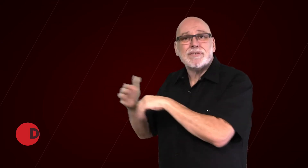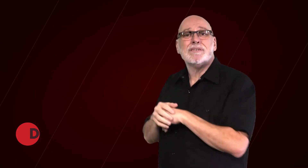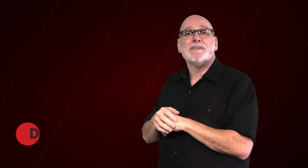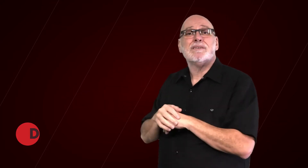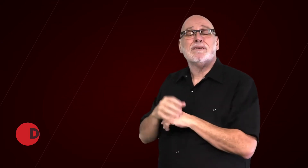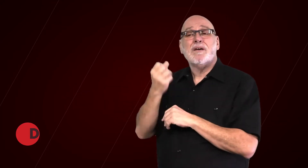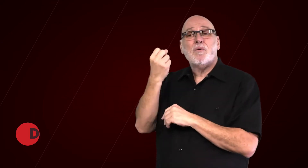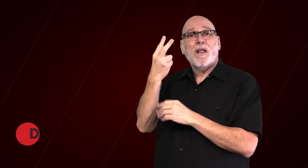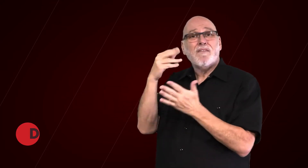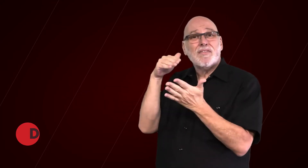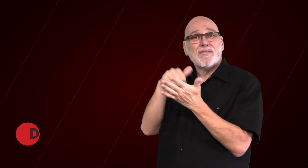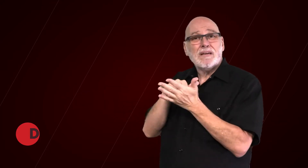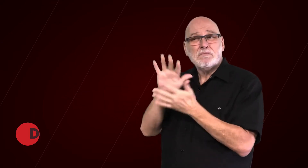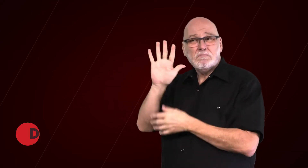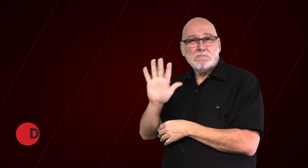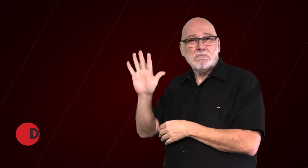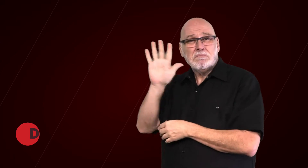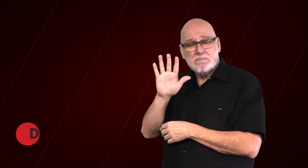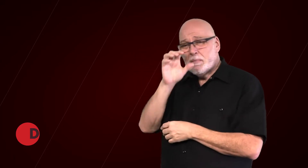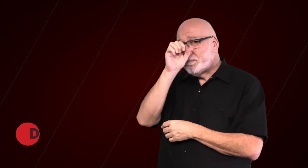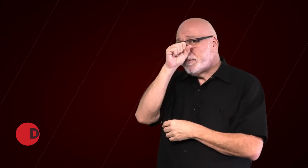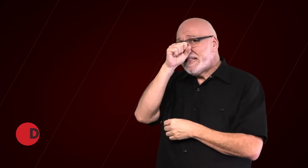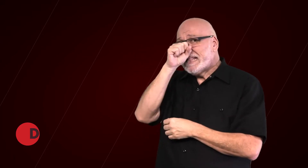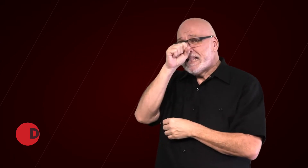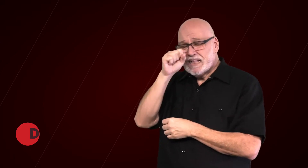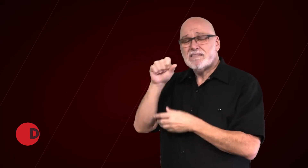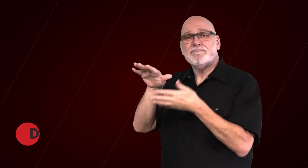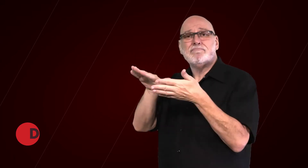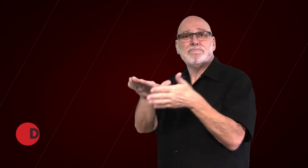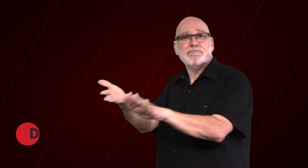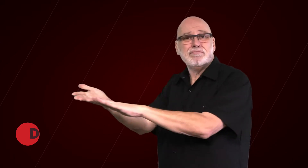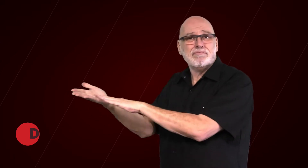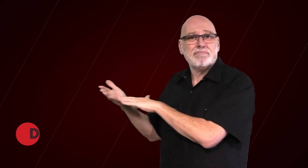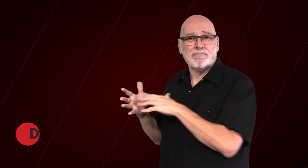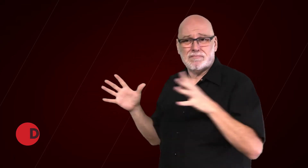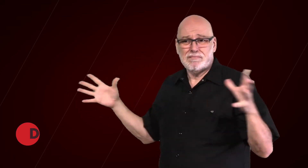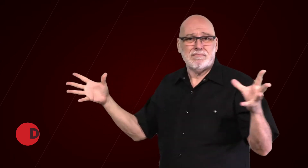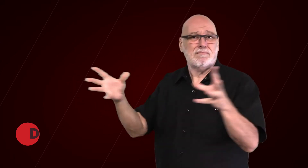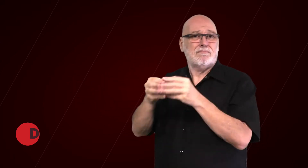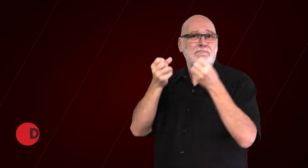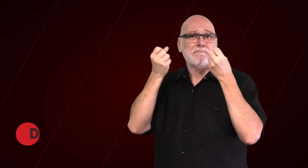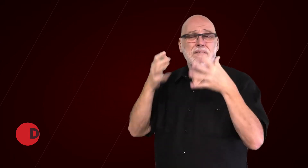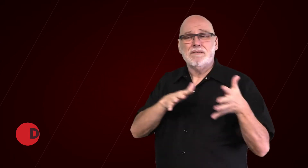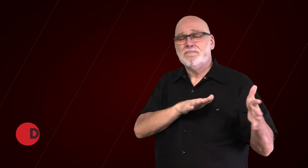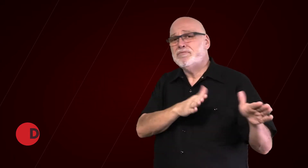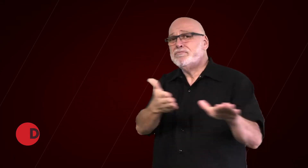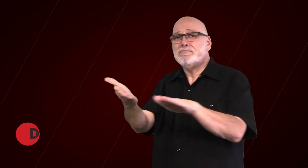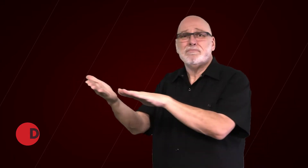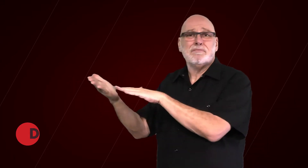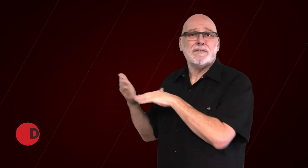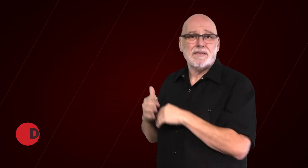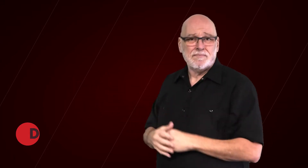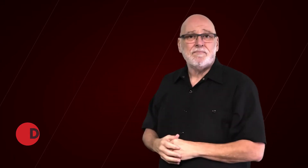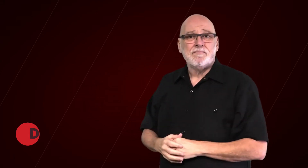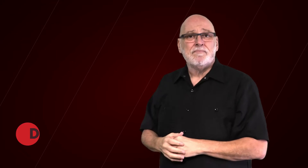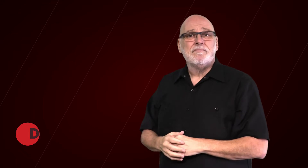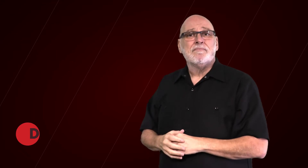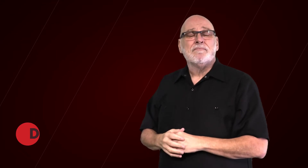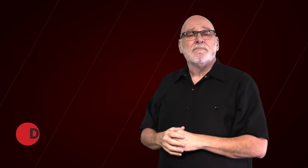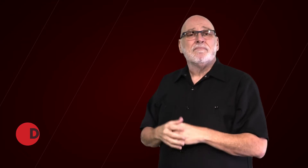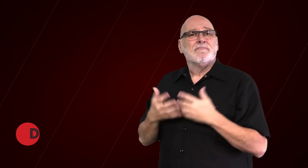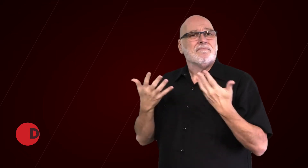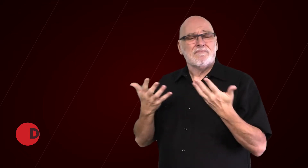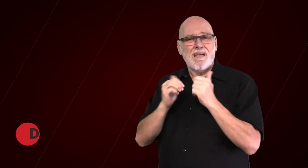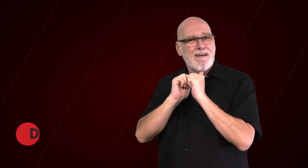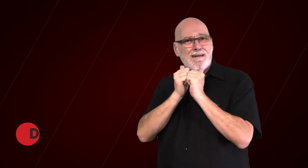and approximately 12,000 pigs.